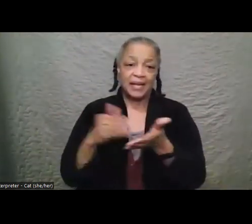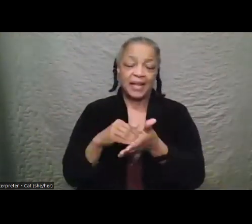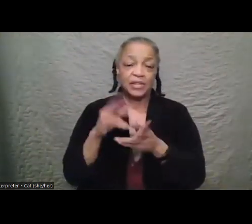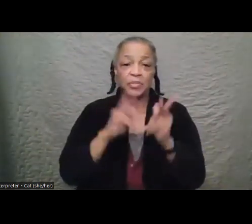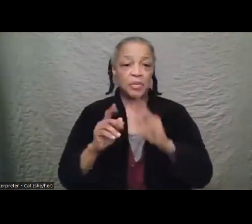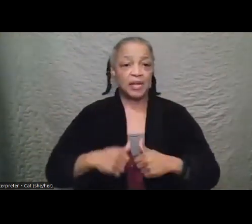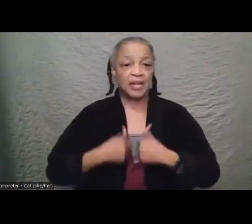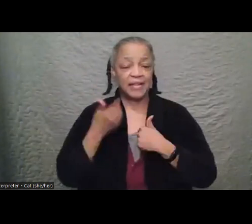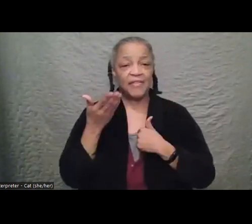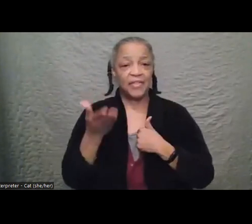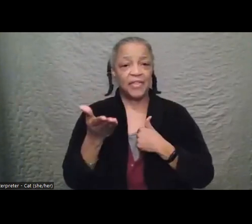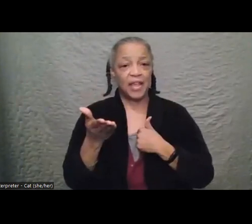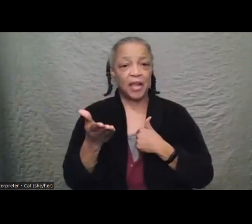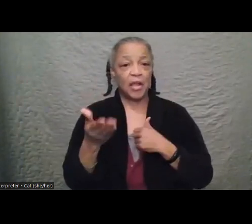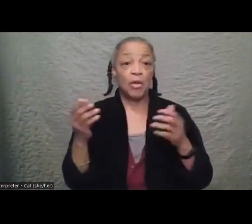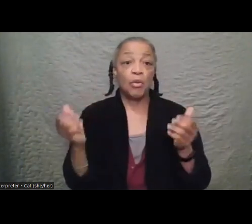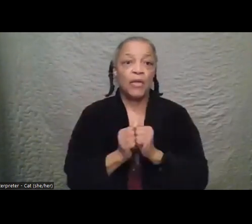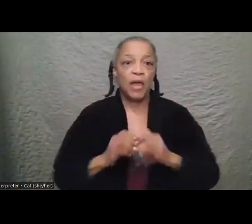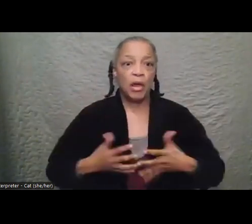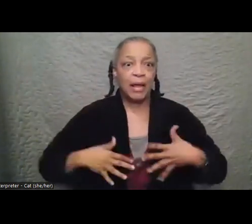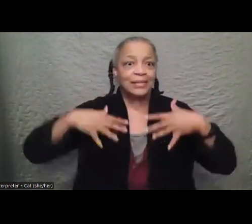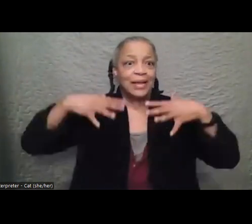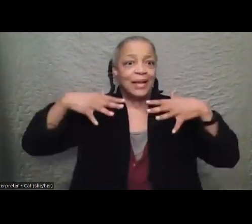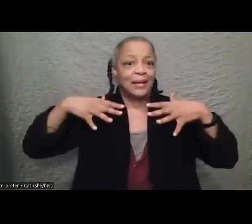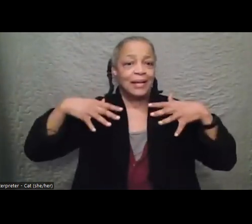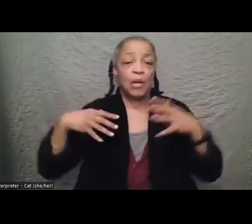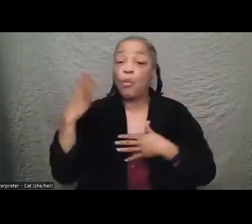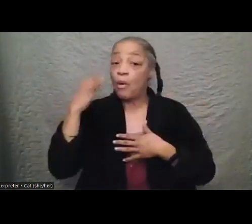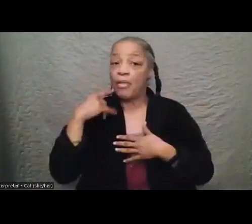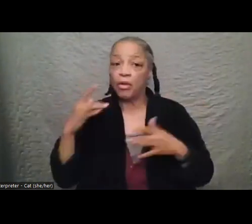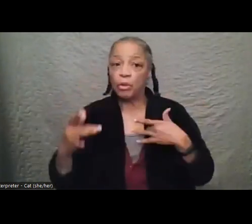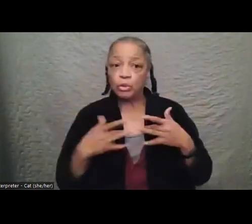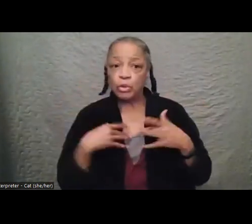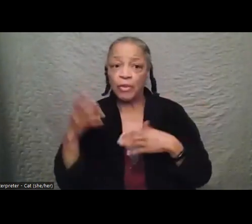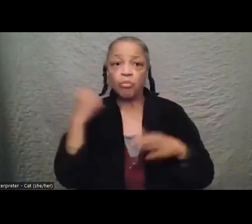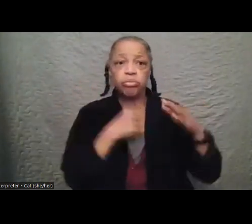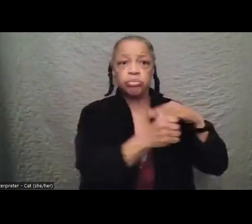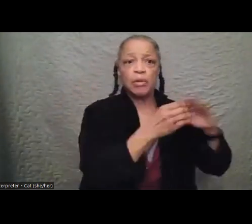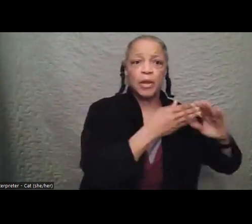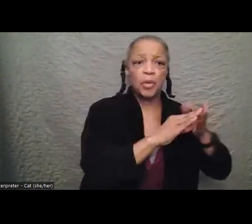free of anxiety that they will be placed in the community without appropriate supports.